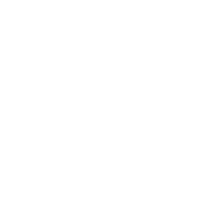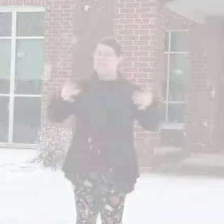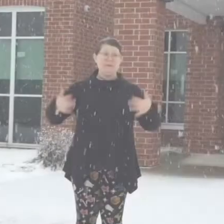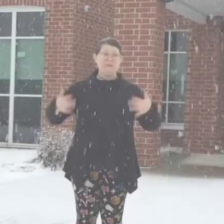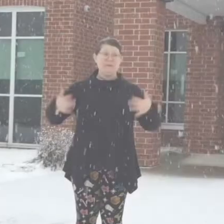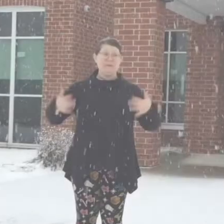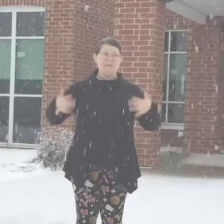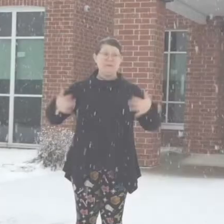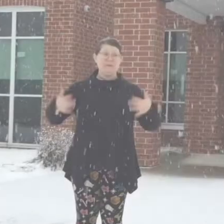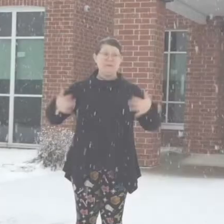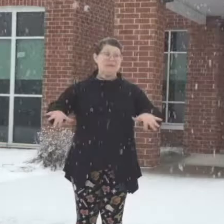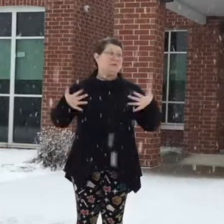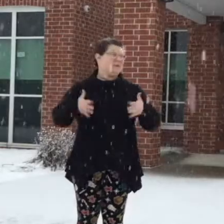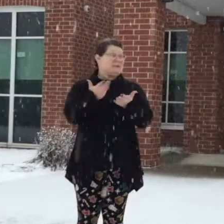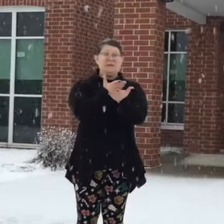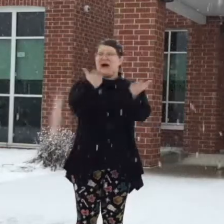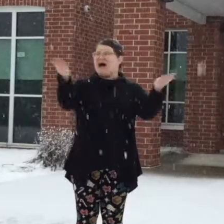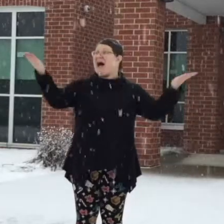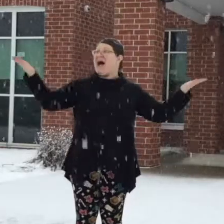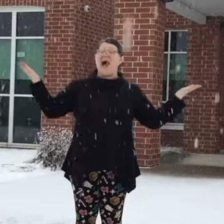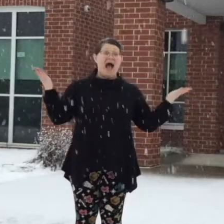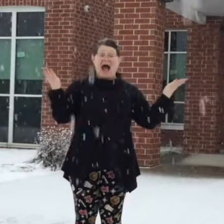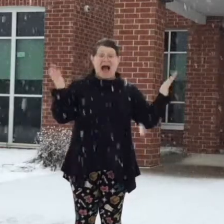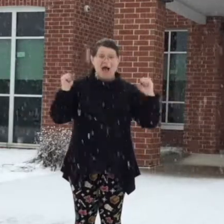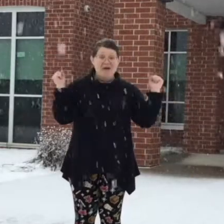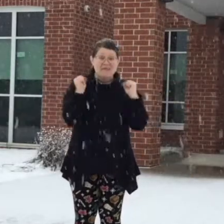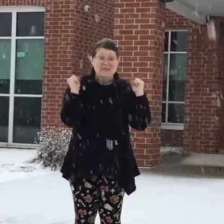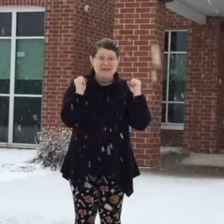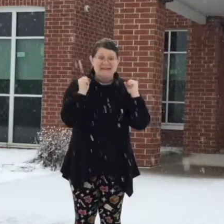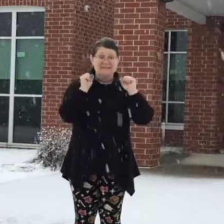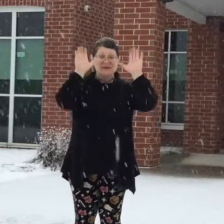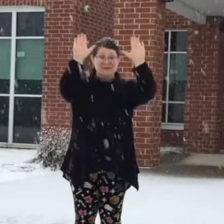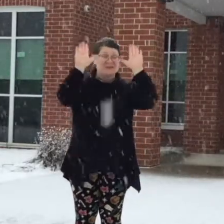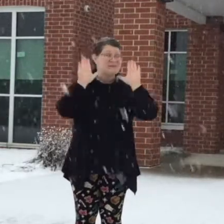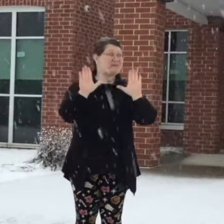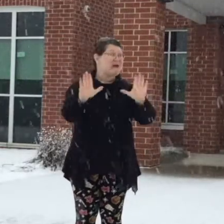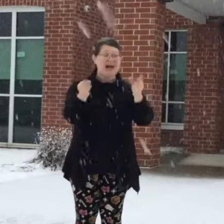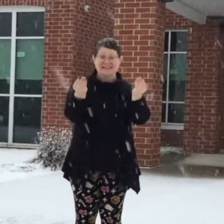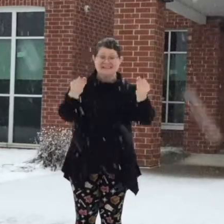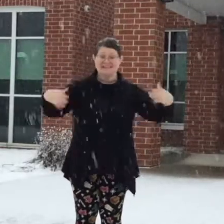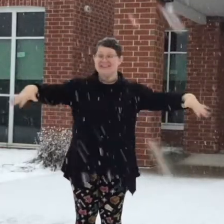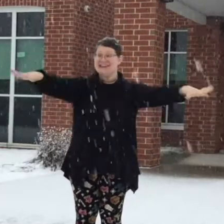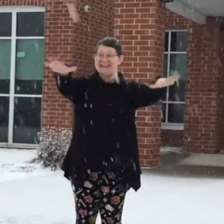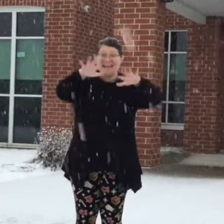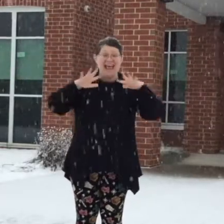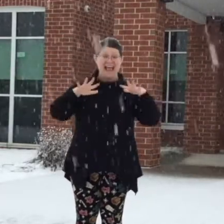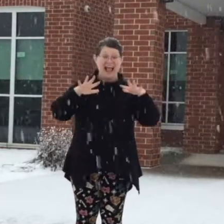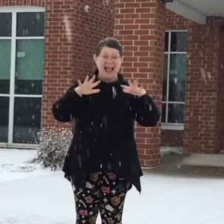a lady appears on screen standing outside in the signing it's a winter wonderland